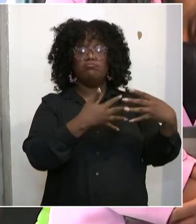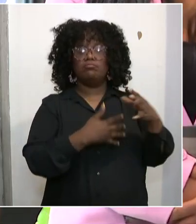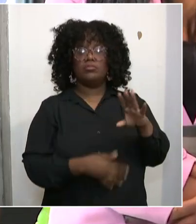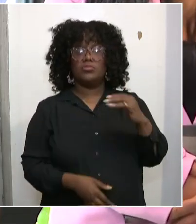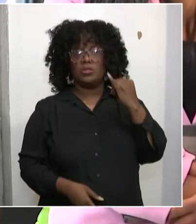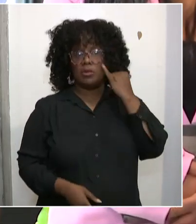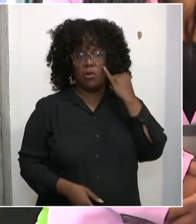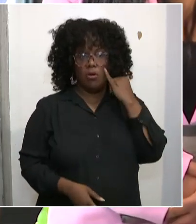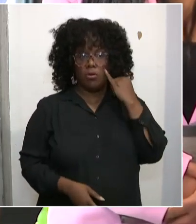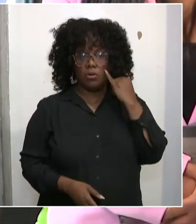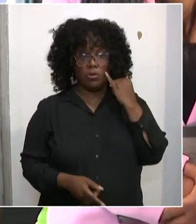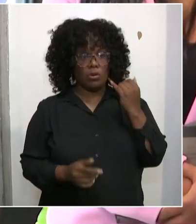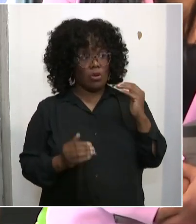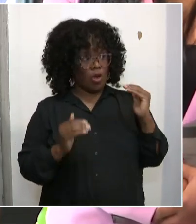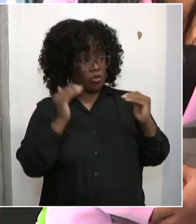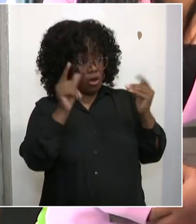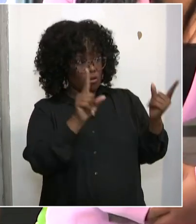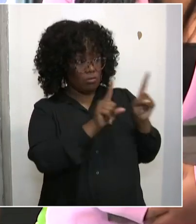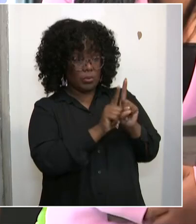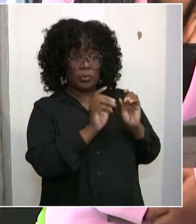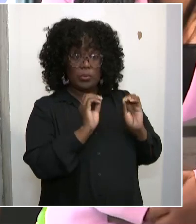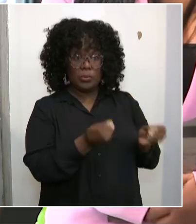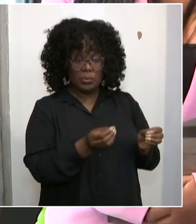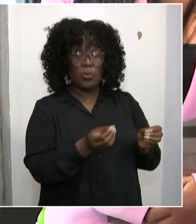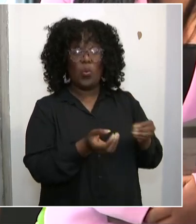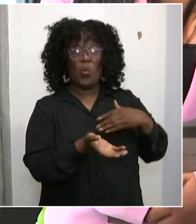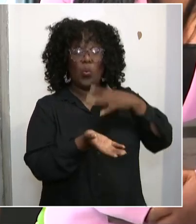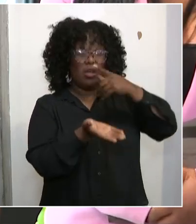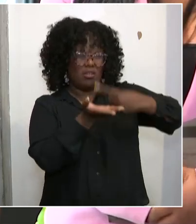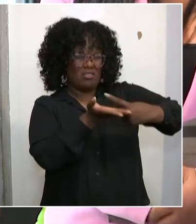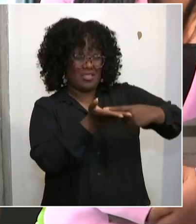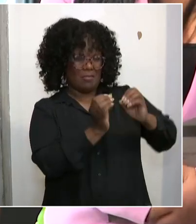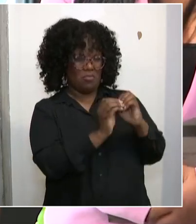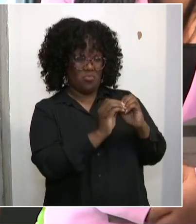the deputy mayor and I will work with the council on an emergency measure moving forward